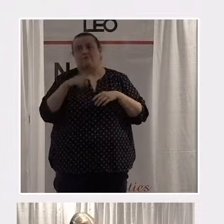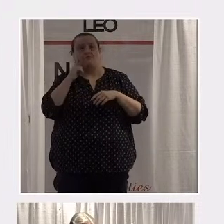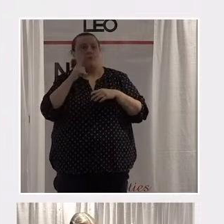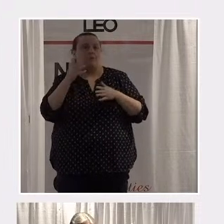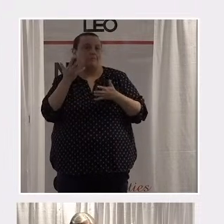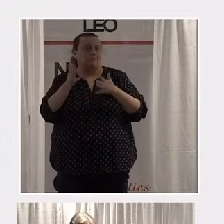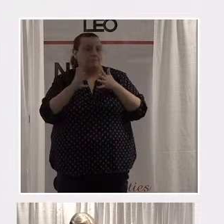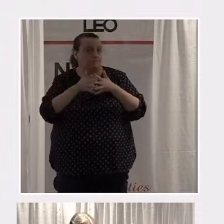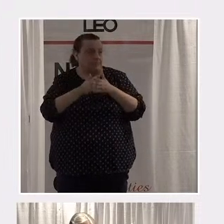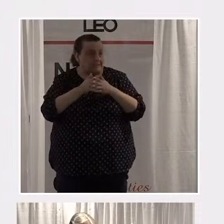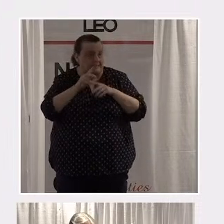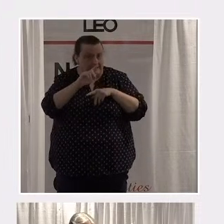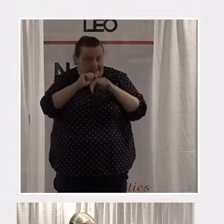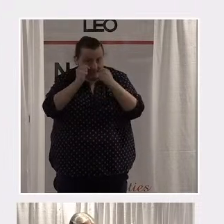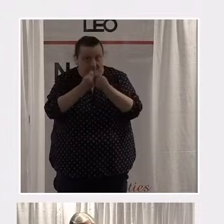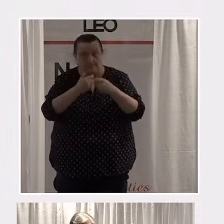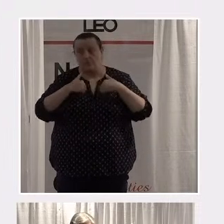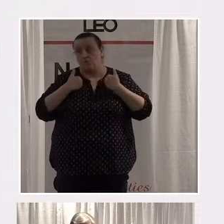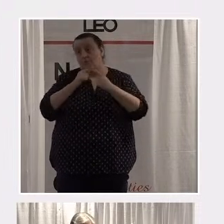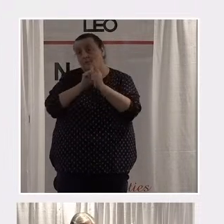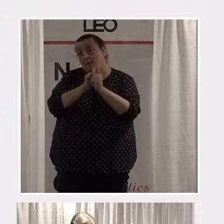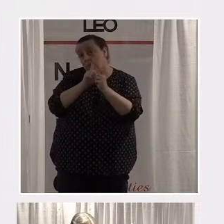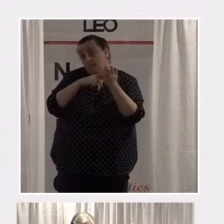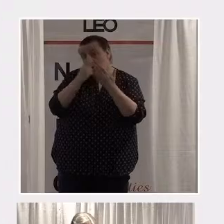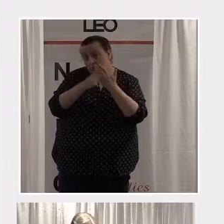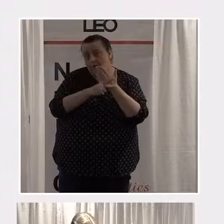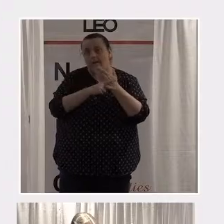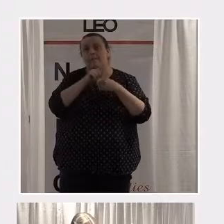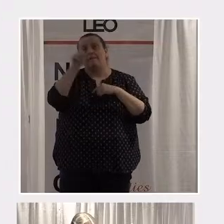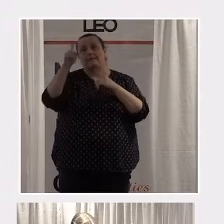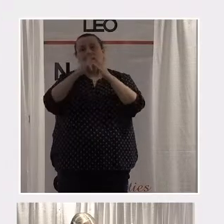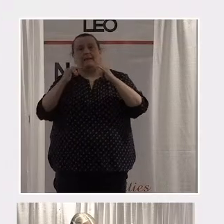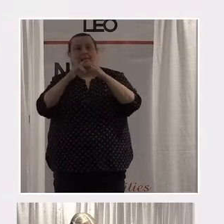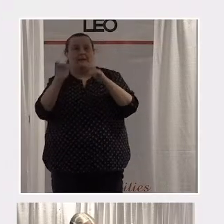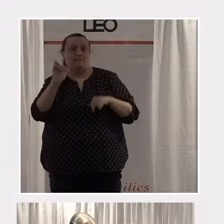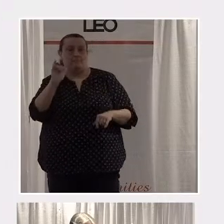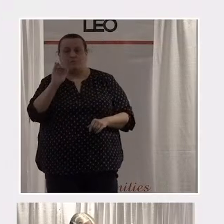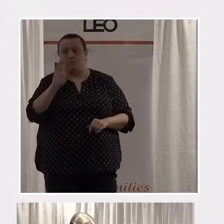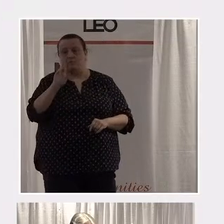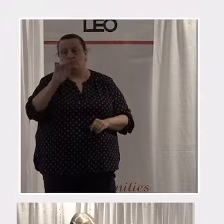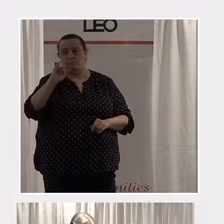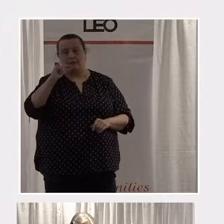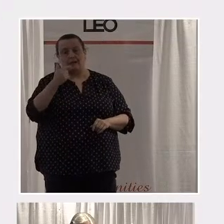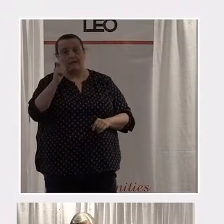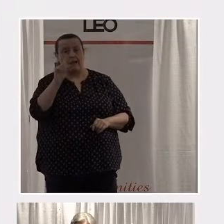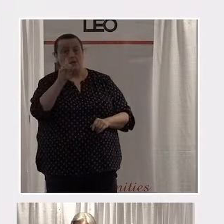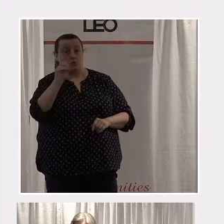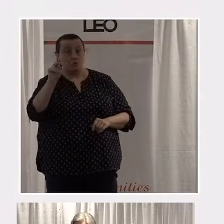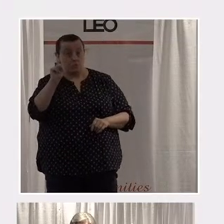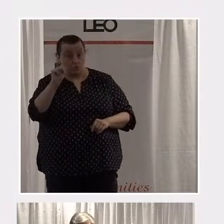IN YOUTH MENTORSHIP PROGRAMS, AND CAMP BRIDAGOON. HAVING STRONG MENTORS TAUGHT HIM HOW TO LEAD WITH EMPATHY